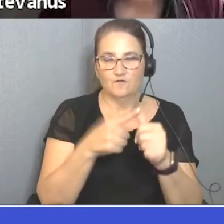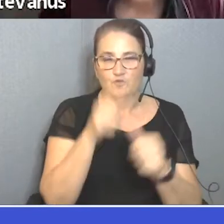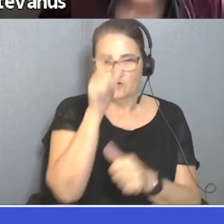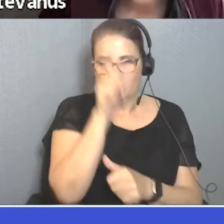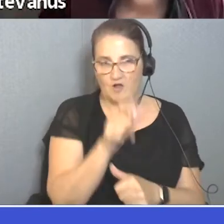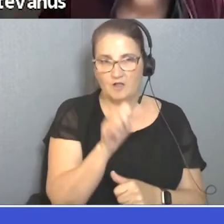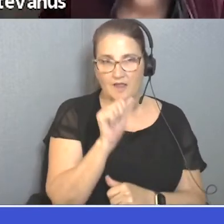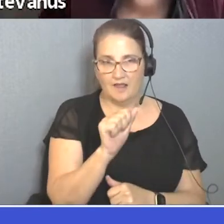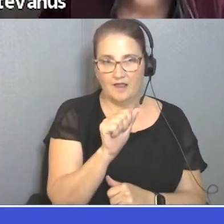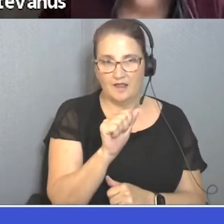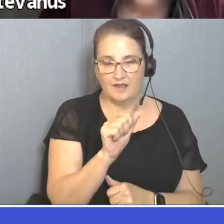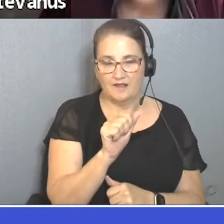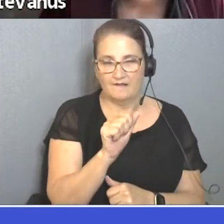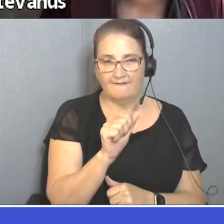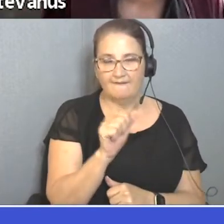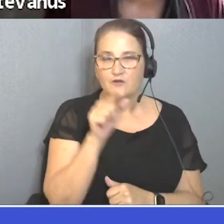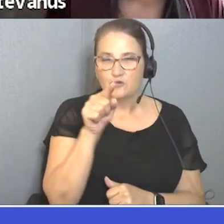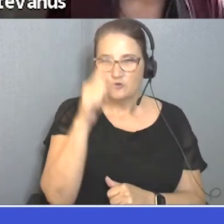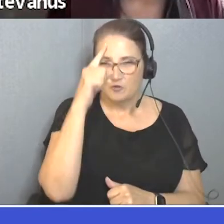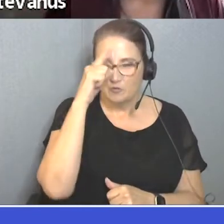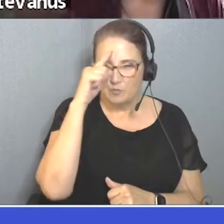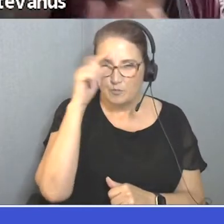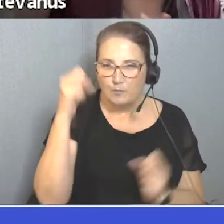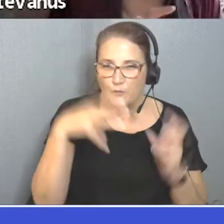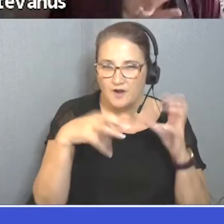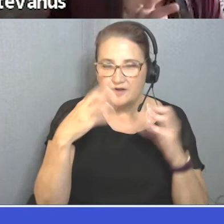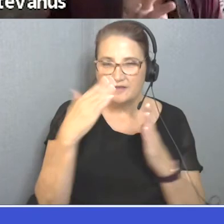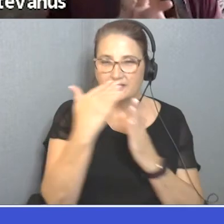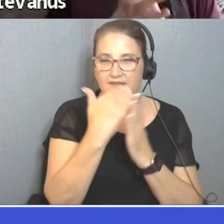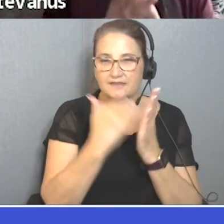ideas, et cetera but within that first column A,